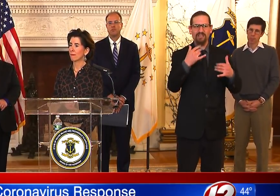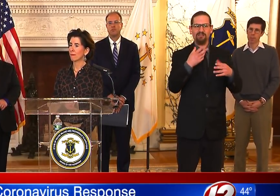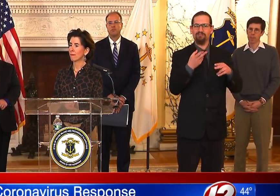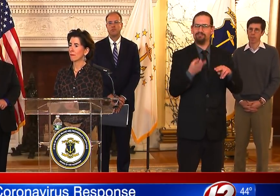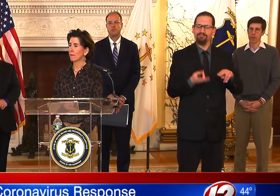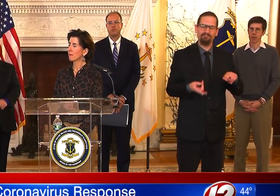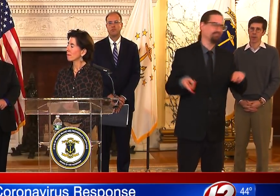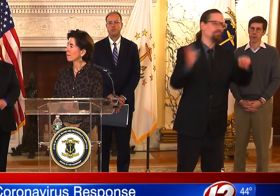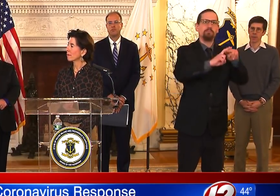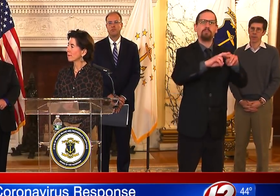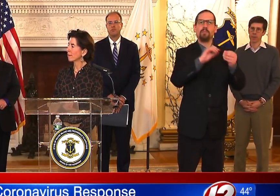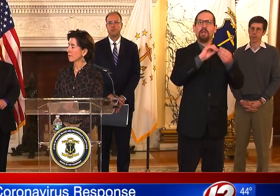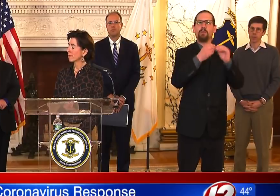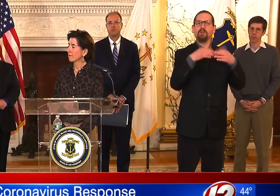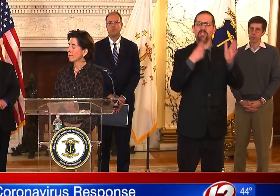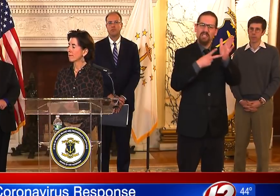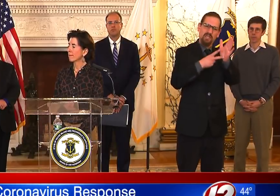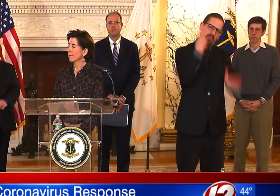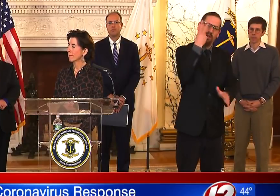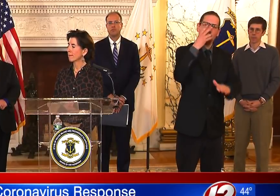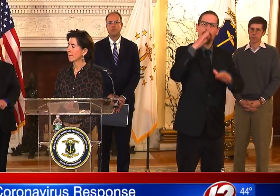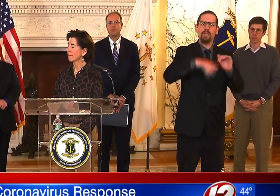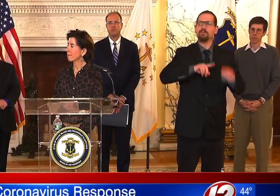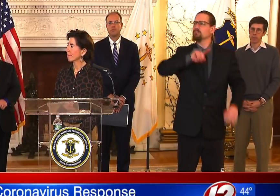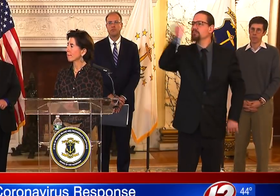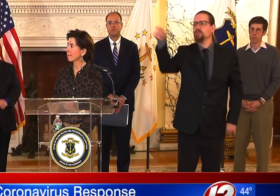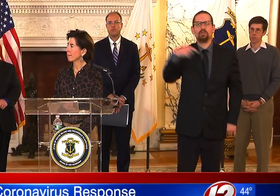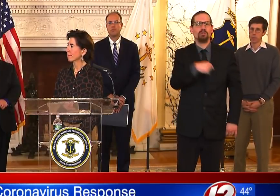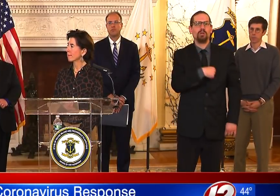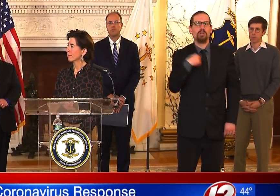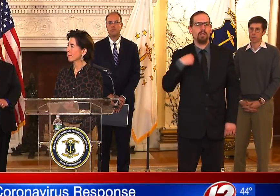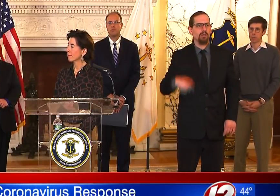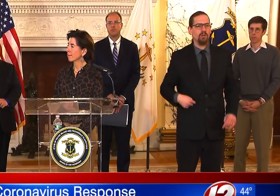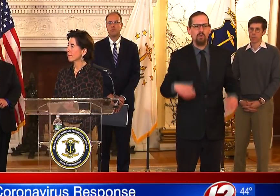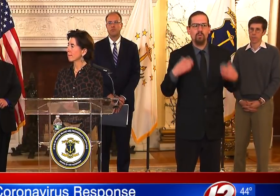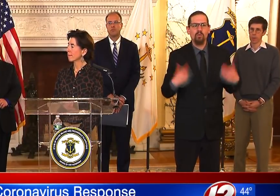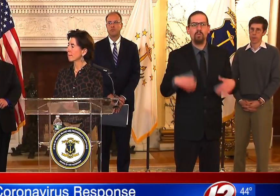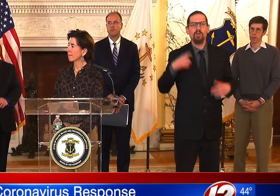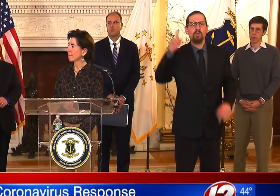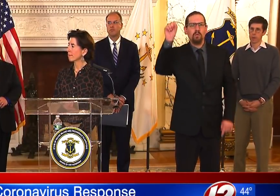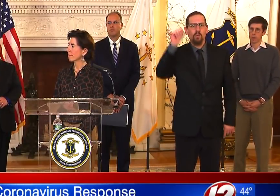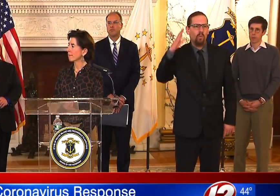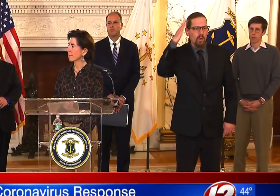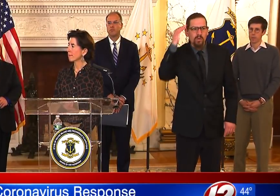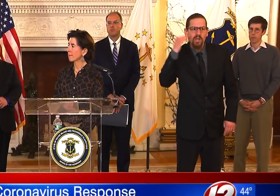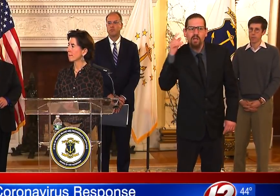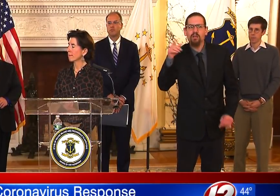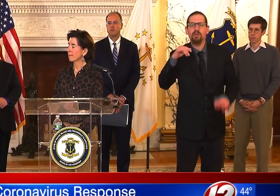OUR NEXT QUESTION IS, IN THE USA, WE ARE CLOSE TO DOUBLING THE NUMBER OF CASES IN CHINA. OTHER COUNTRIES, SUCH AS SOUTH